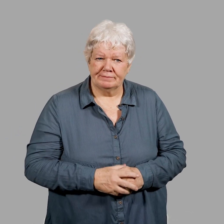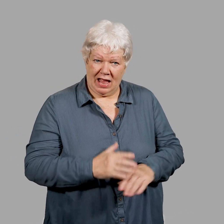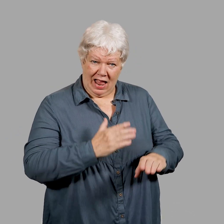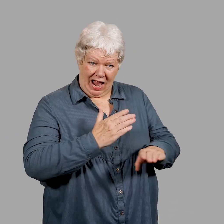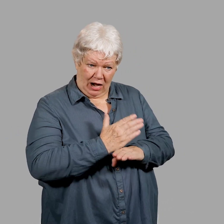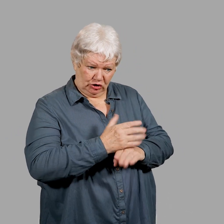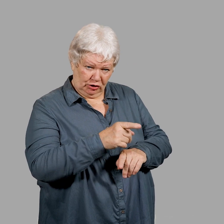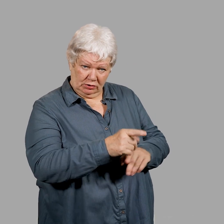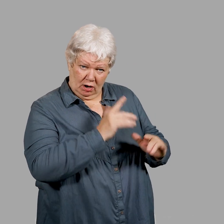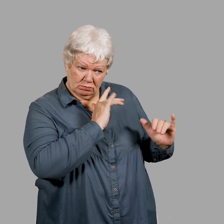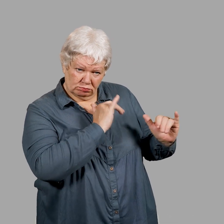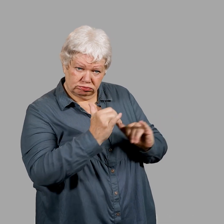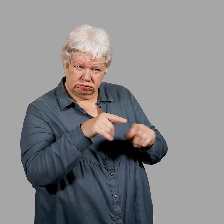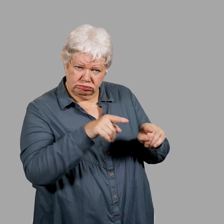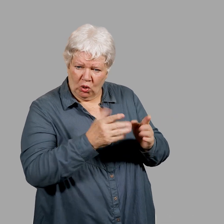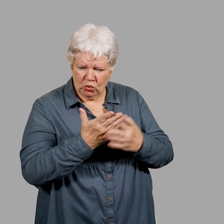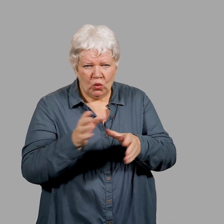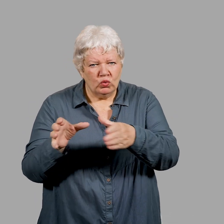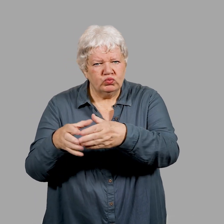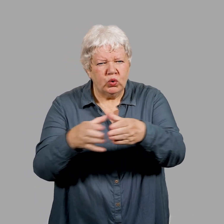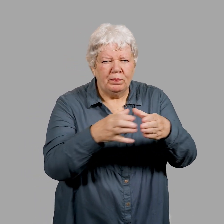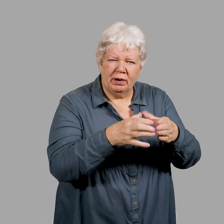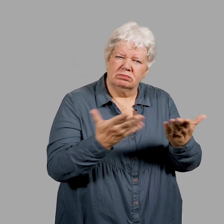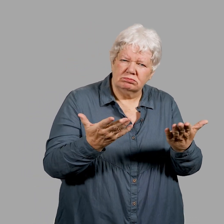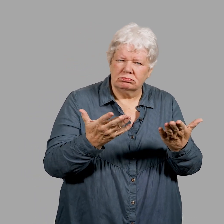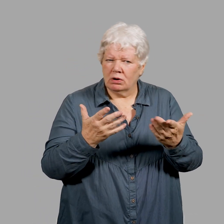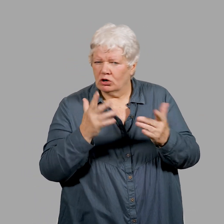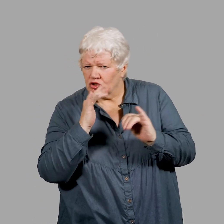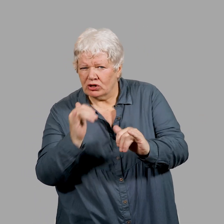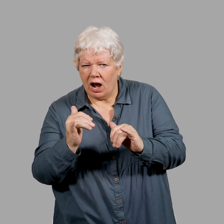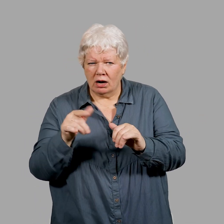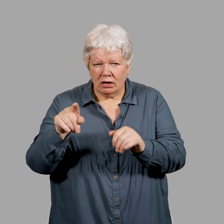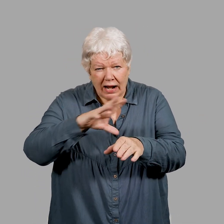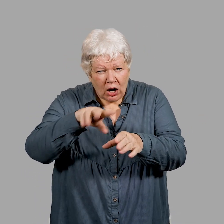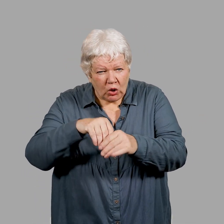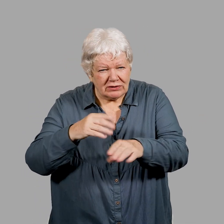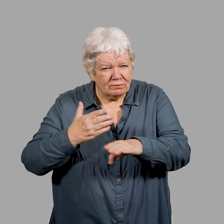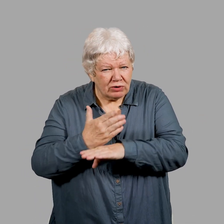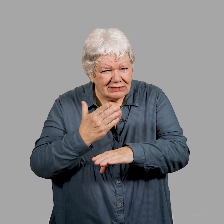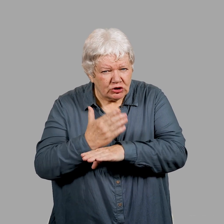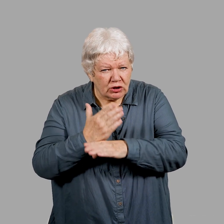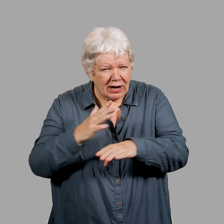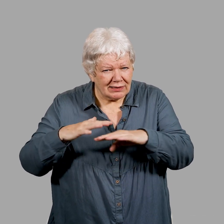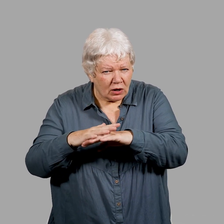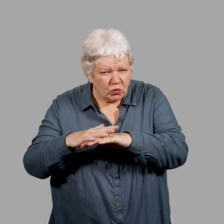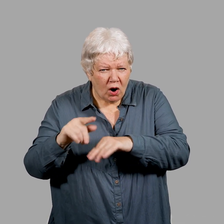Progress actions through existing groups where possible - these actions will be undertaken primarily through our inclusive practitioners’ network and will include